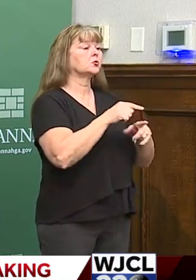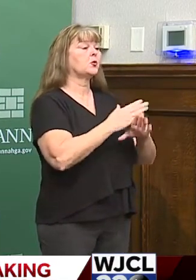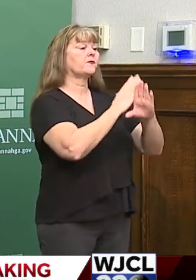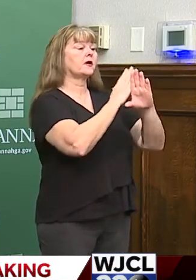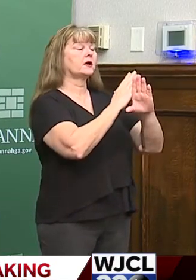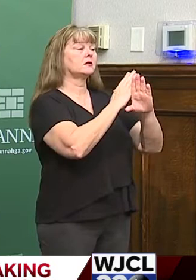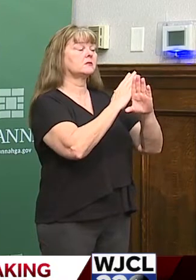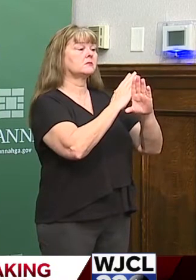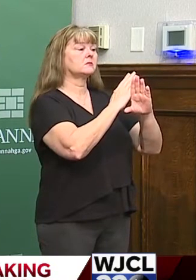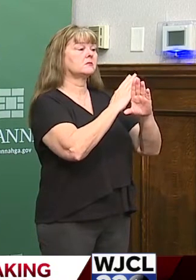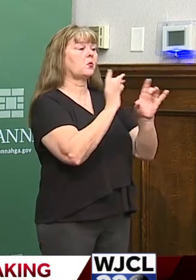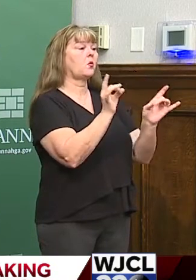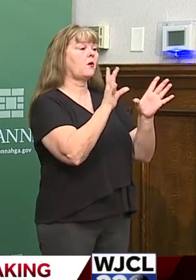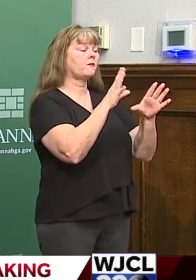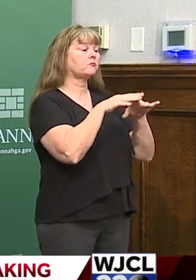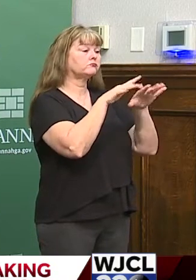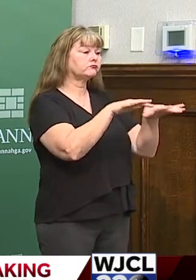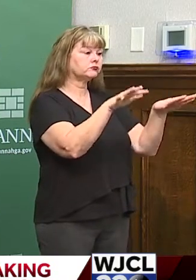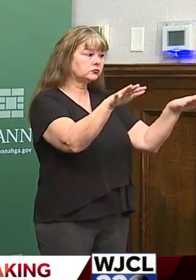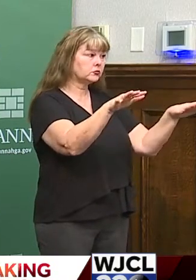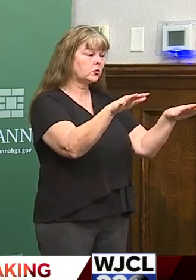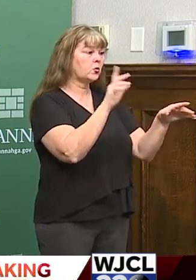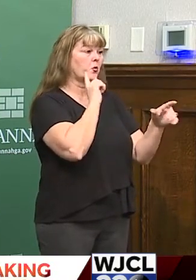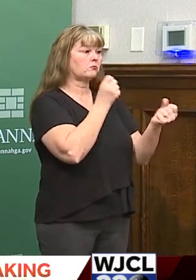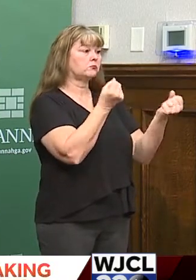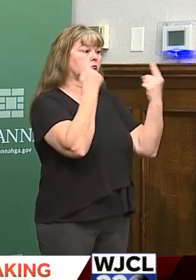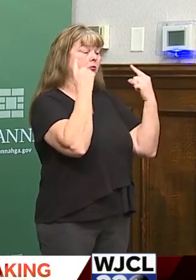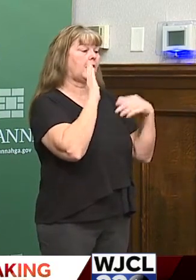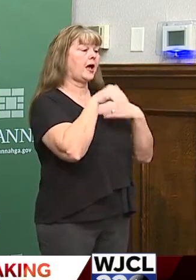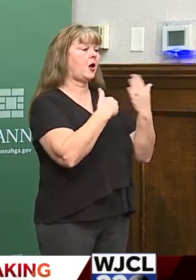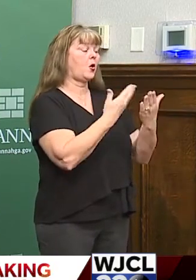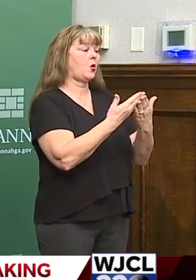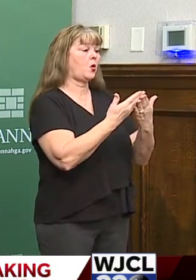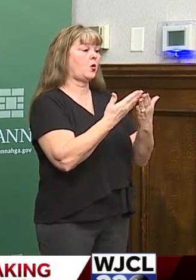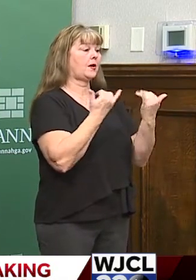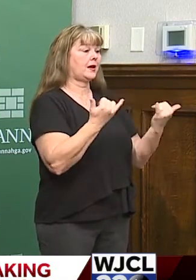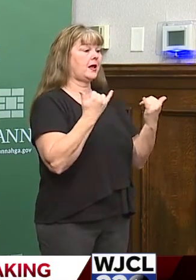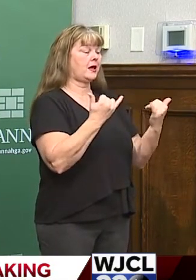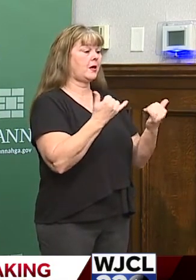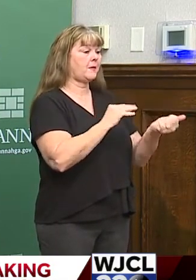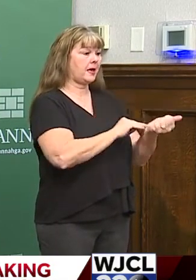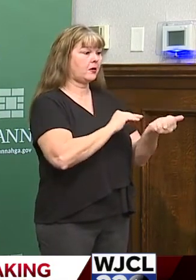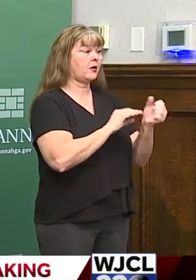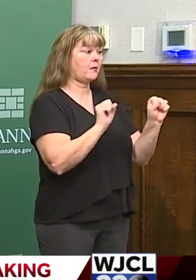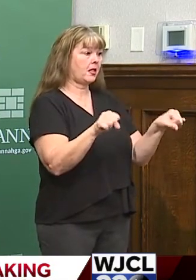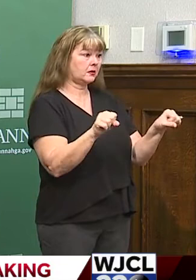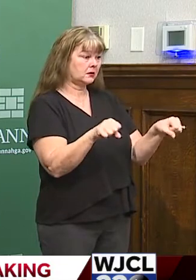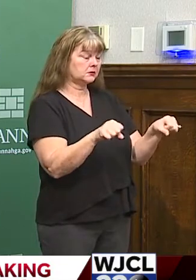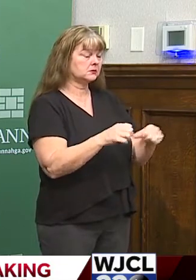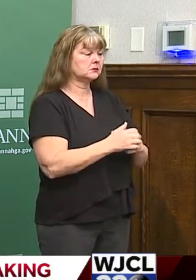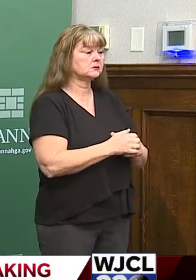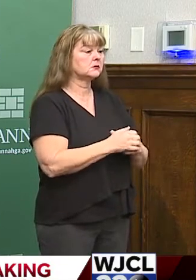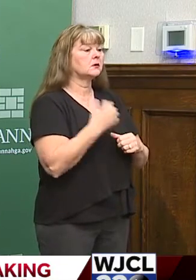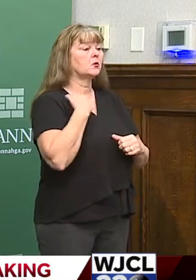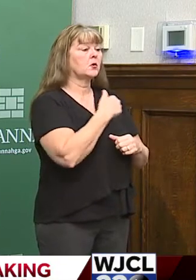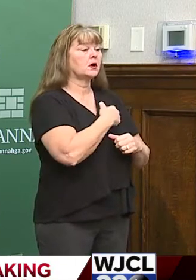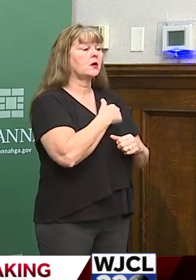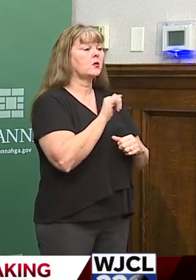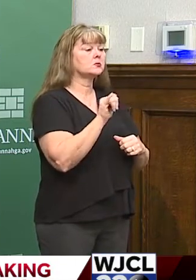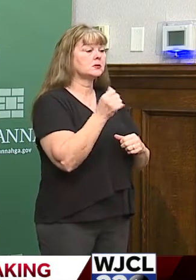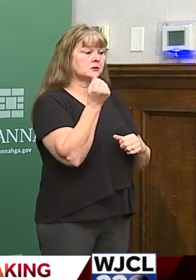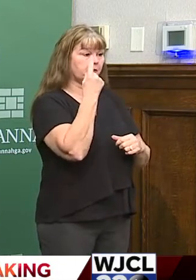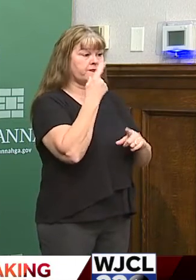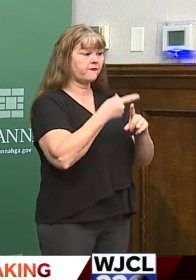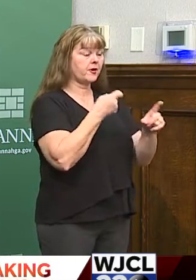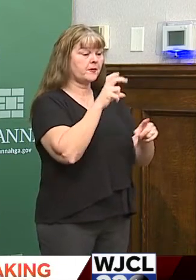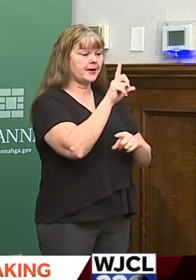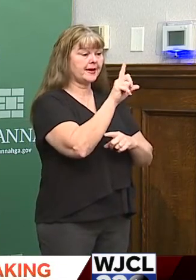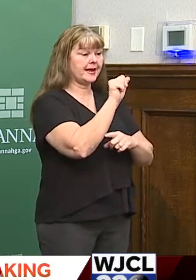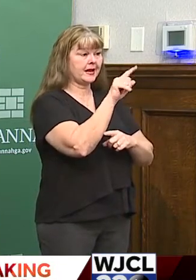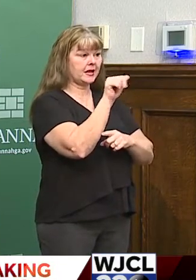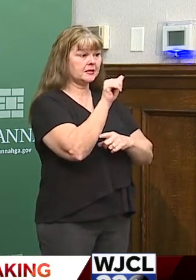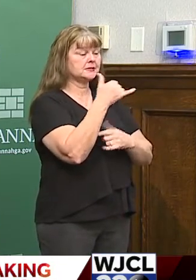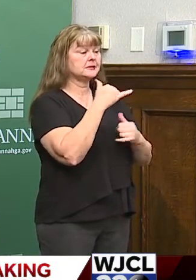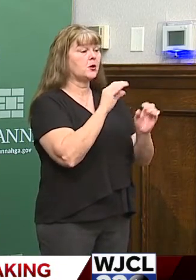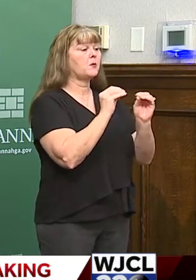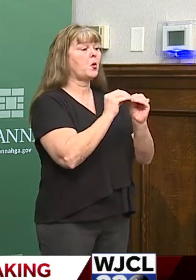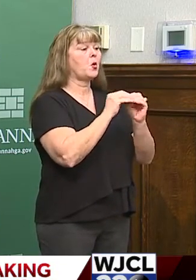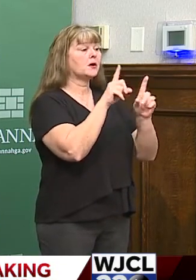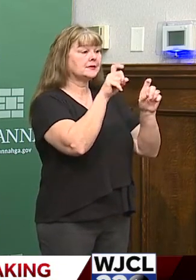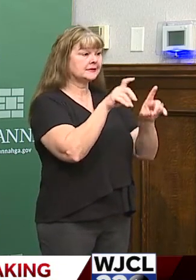AND AT THIS POINT WE'RE WORKING TOWARDS AND HAVE HAD MODERATE SUCCESS IN PREVENTING AN OUR CURRENT MEDICAL CAPABILITIES.